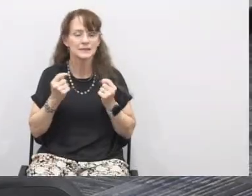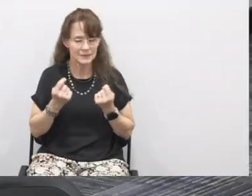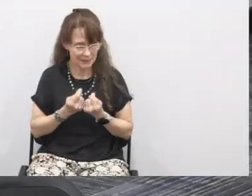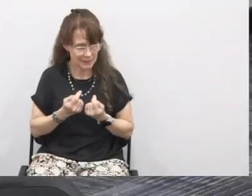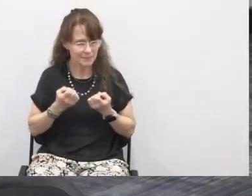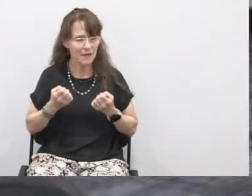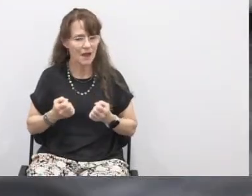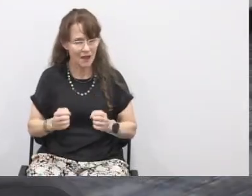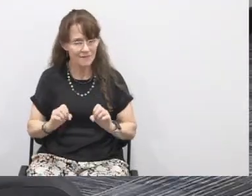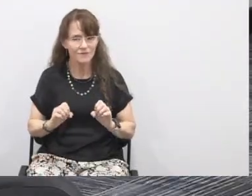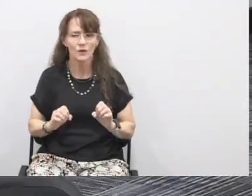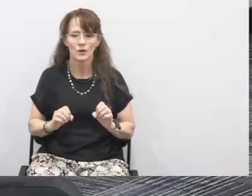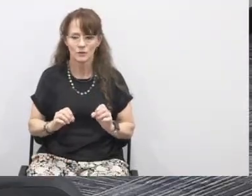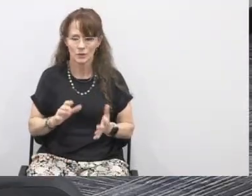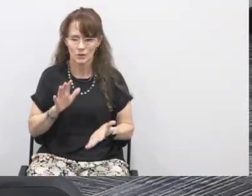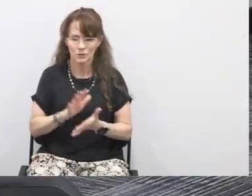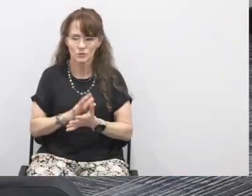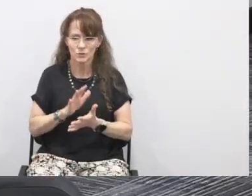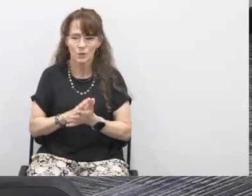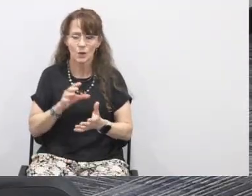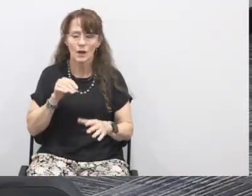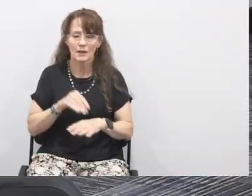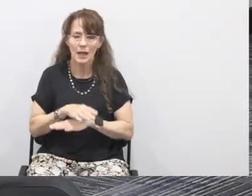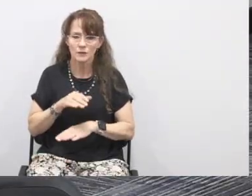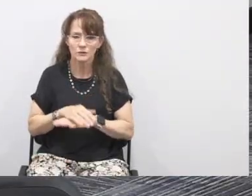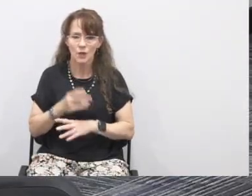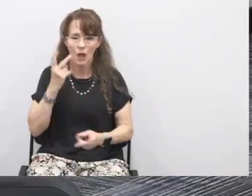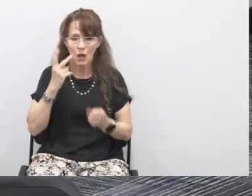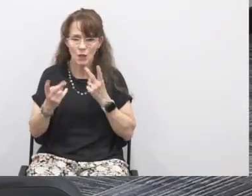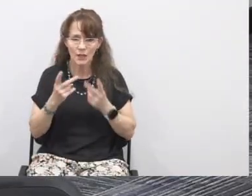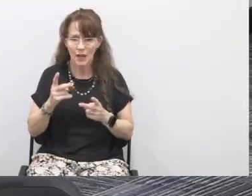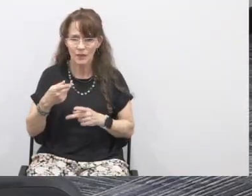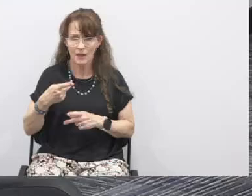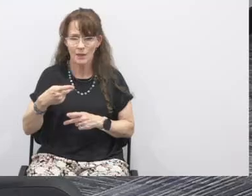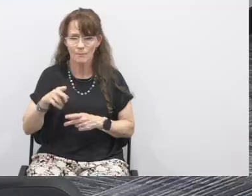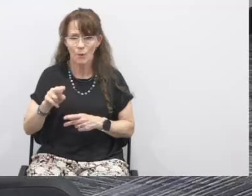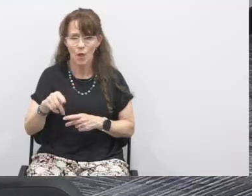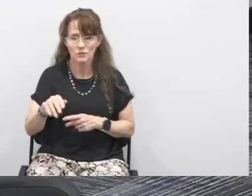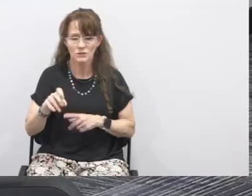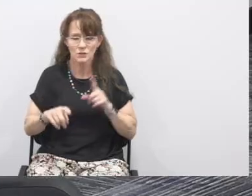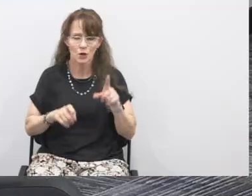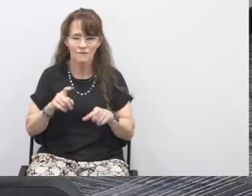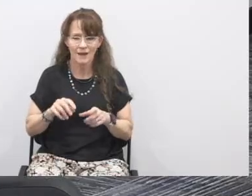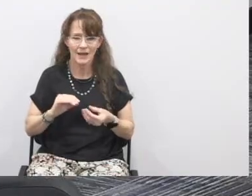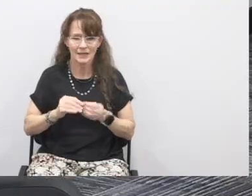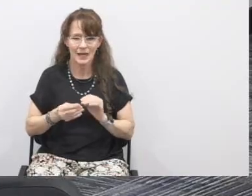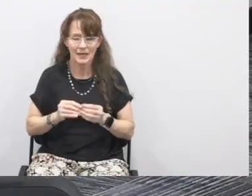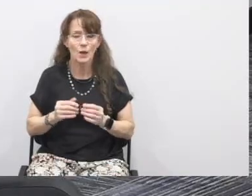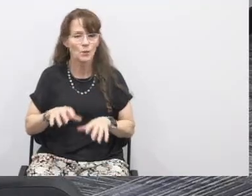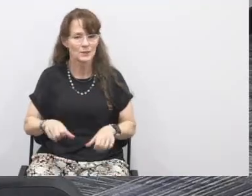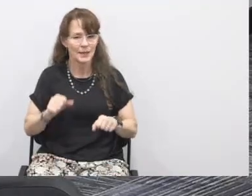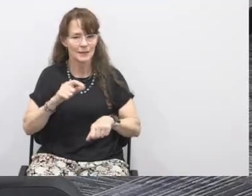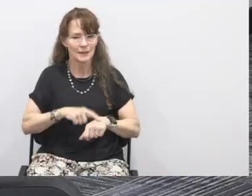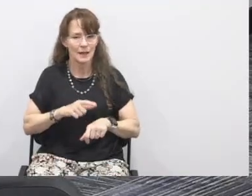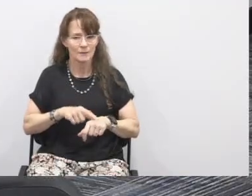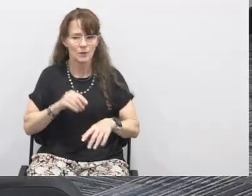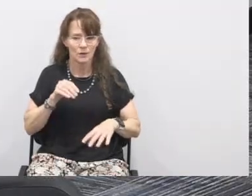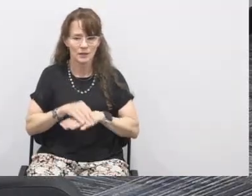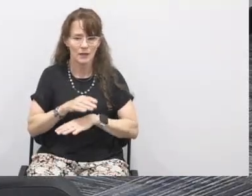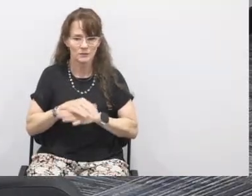With school counselors and looking at pulse survey data, we do take time during our counselor meetings and I know middle school does that as well,